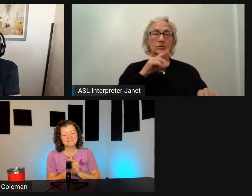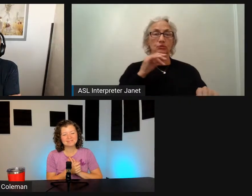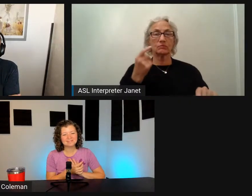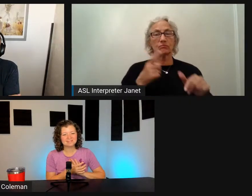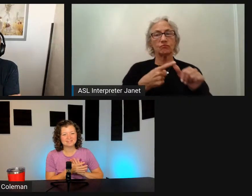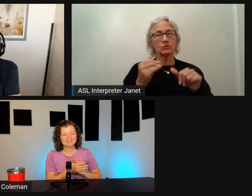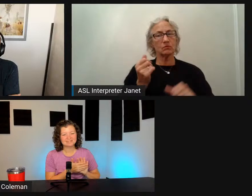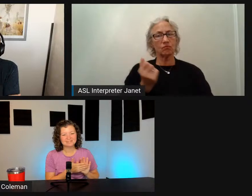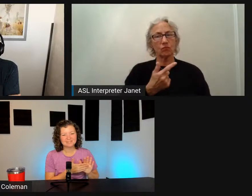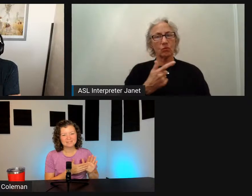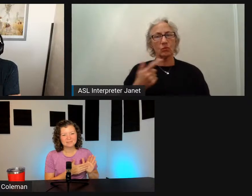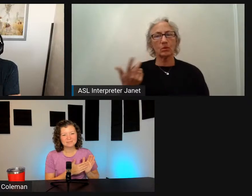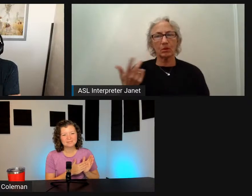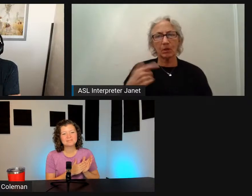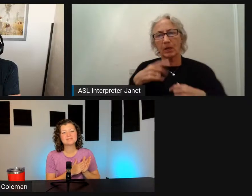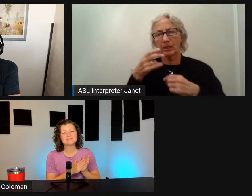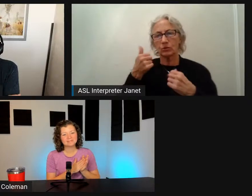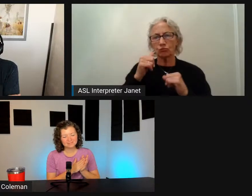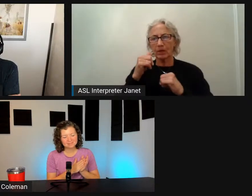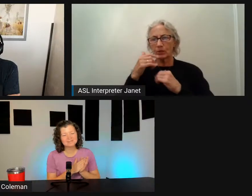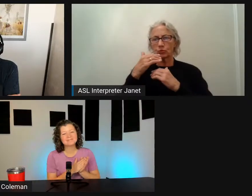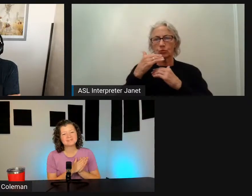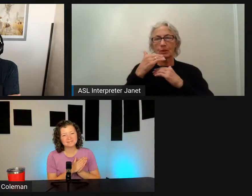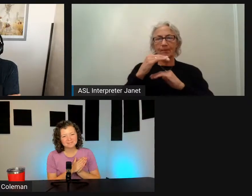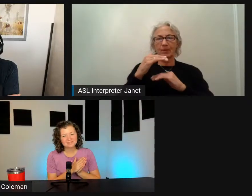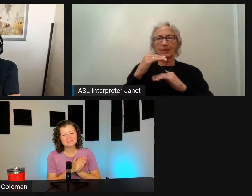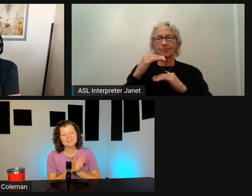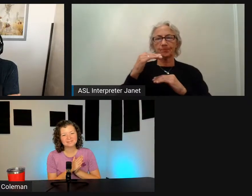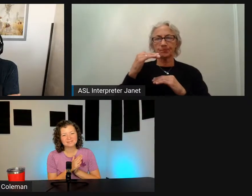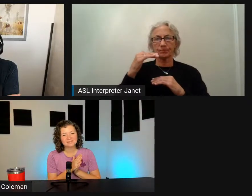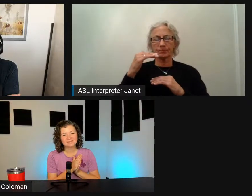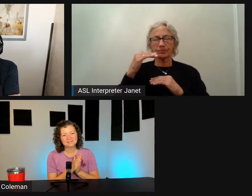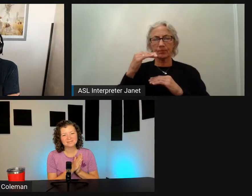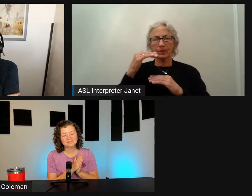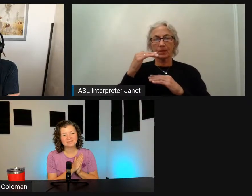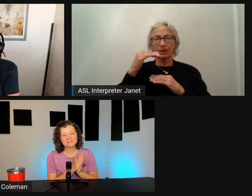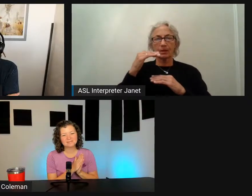website code itself? Maciek Palmowski: First of all in most cases I try